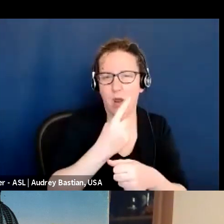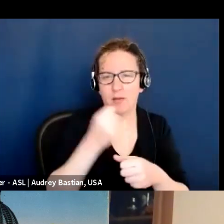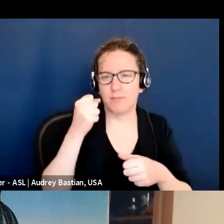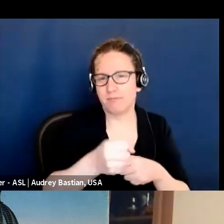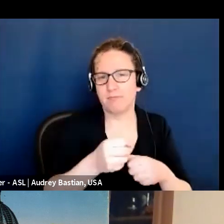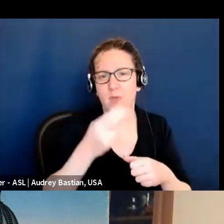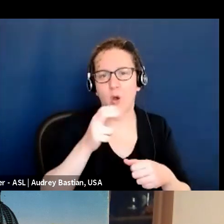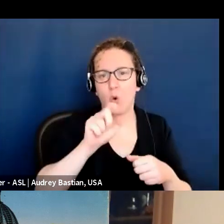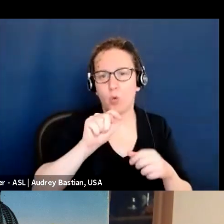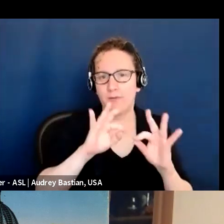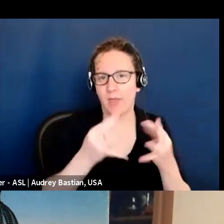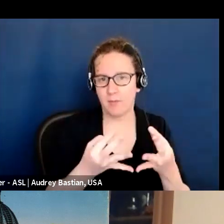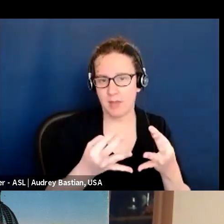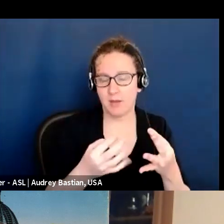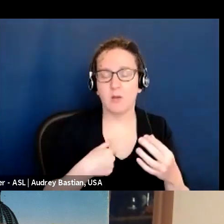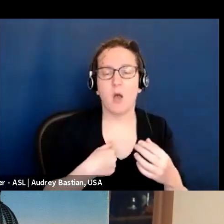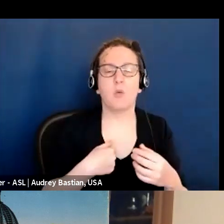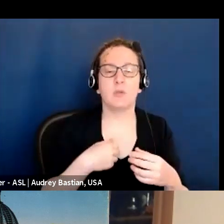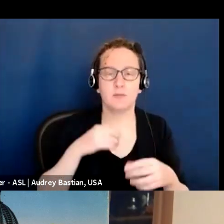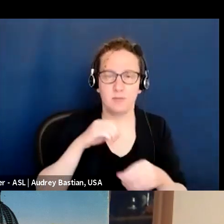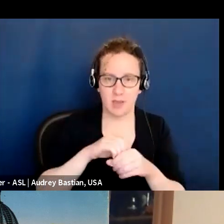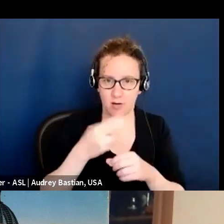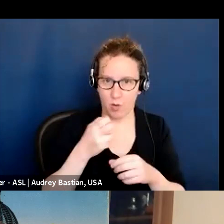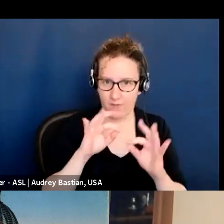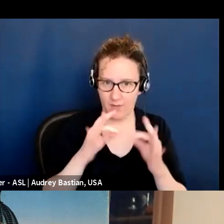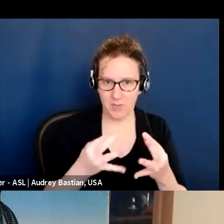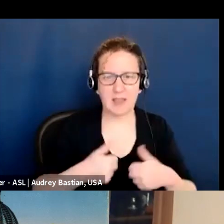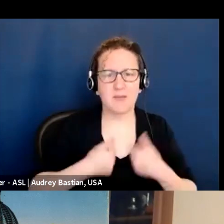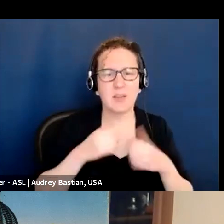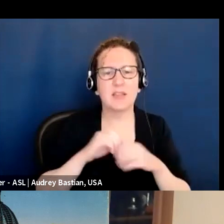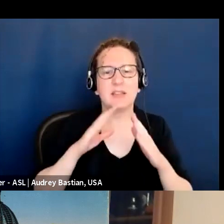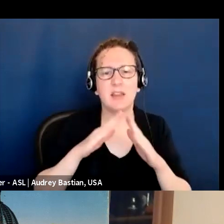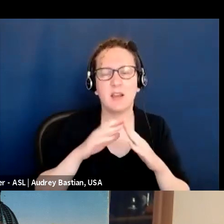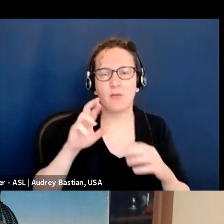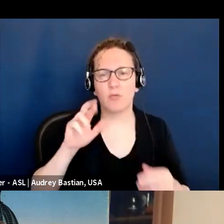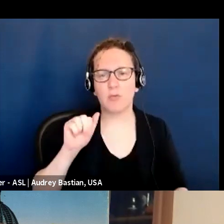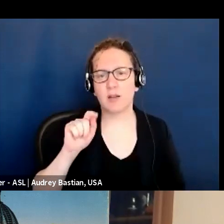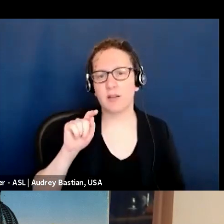So I was placed in a host family. I actually lived in the city of Friedrichshafen on Bodensee